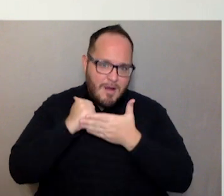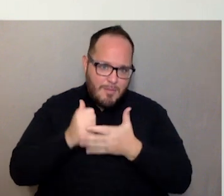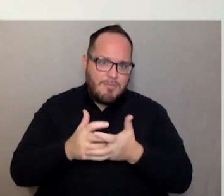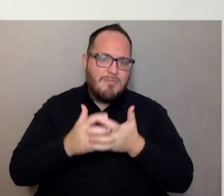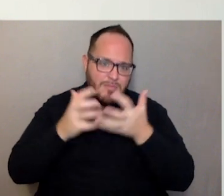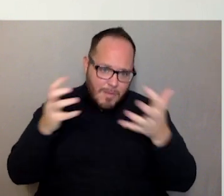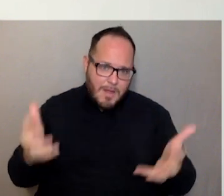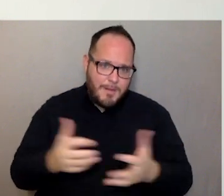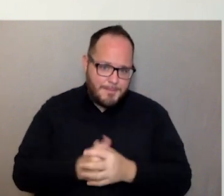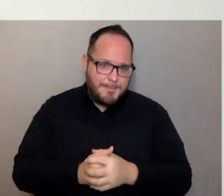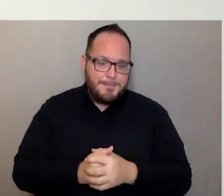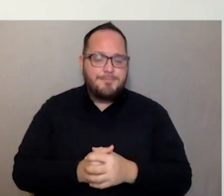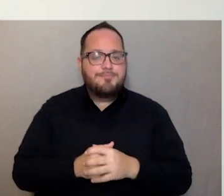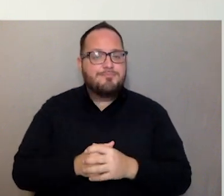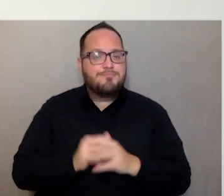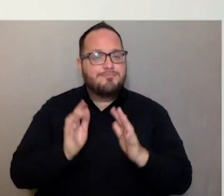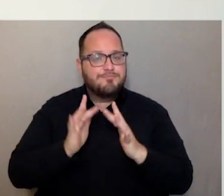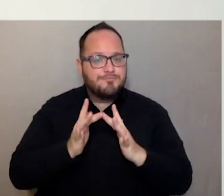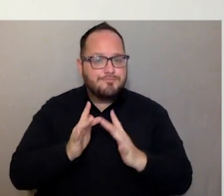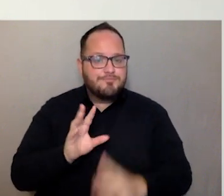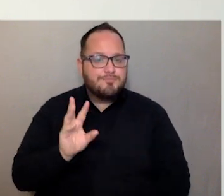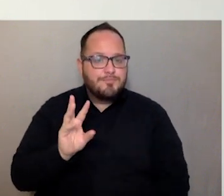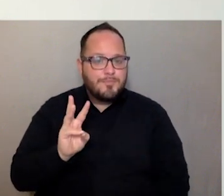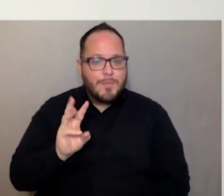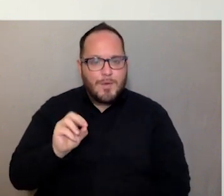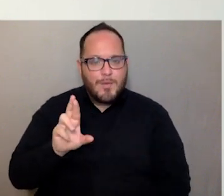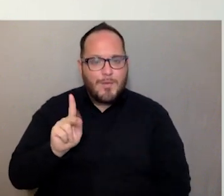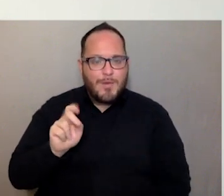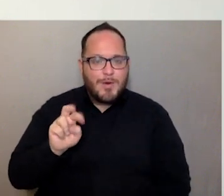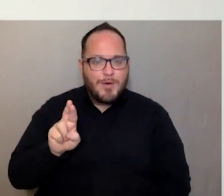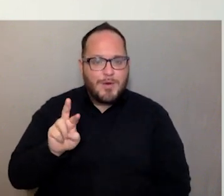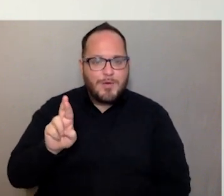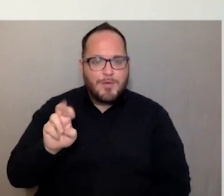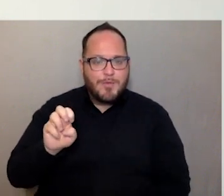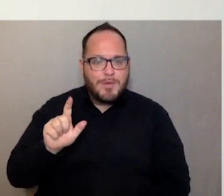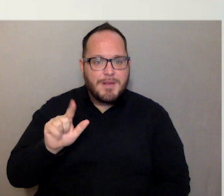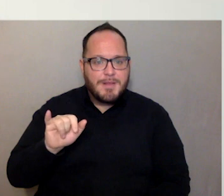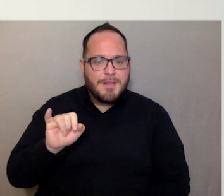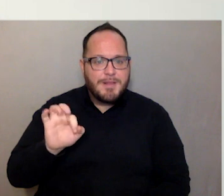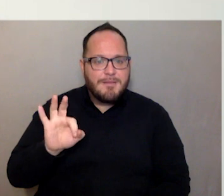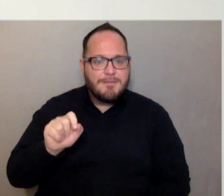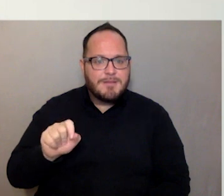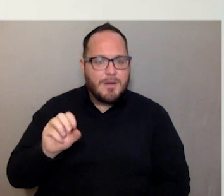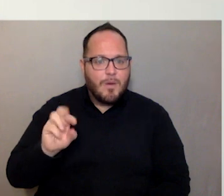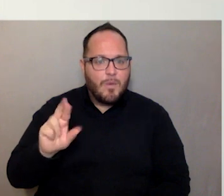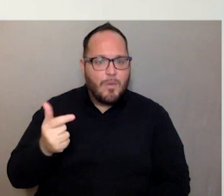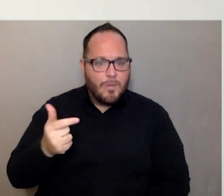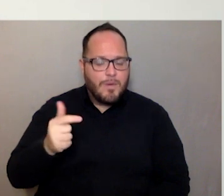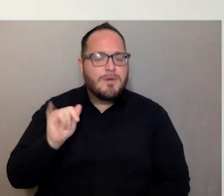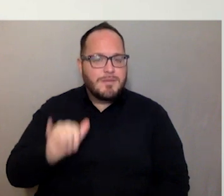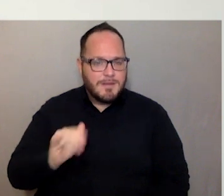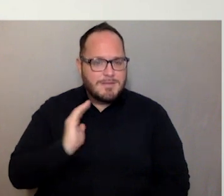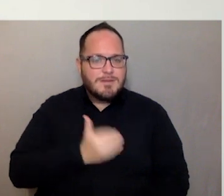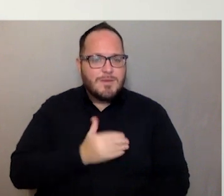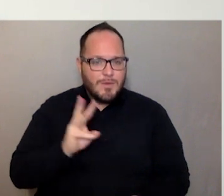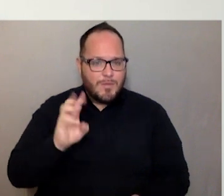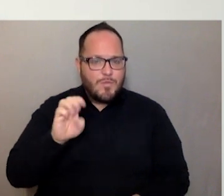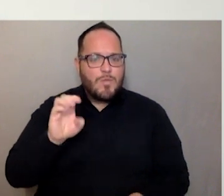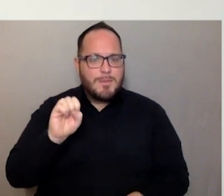HAVE TO OFFER, THAT GOES A LONG WAY. SO IF YOU GO TO WORKERRELIEF.ORG, THAT'S THE